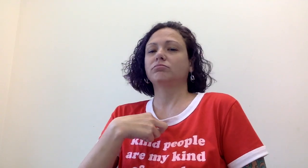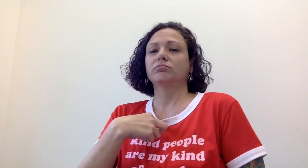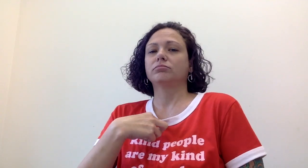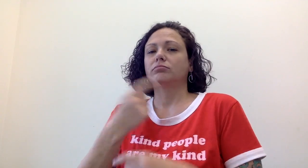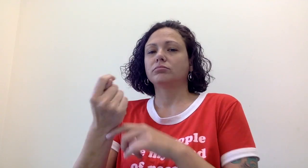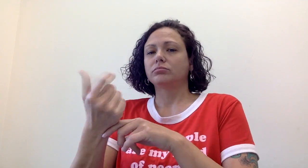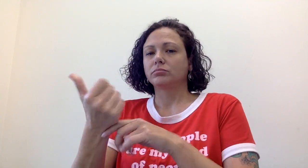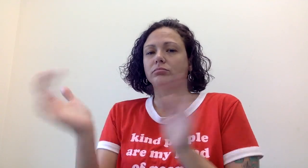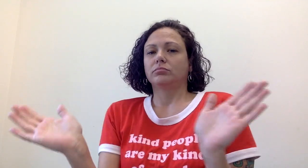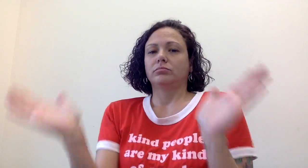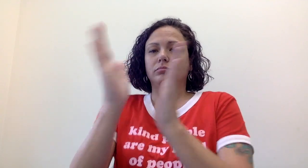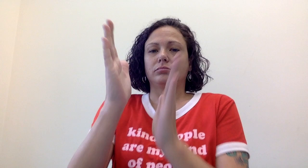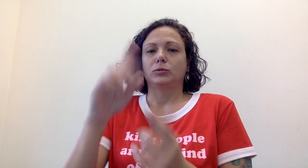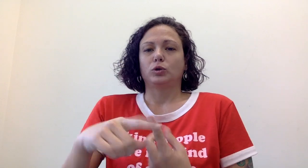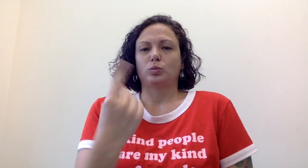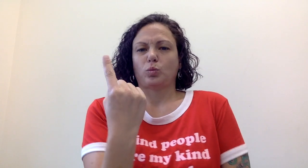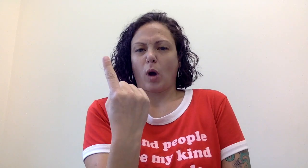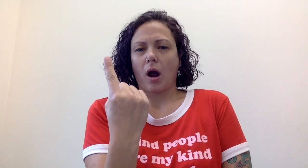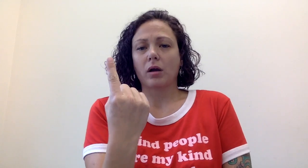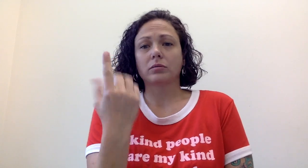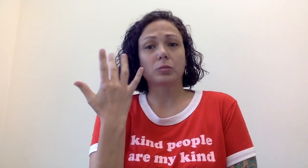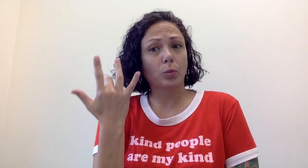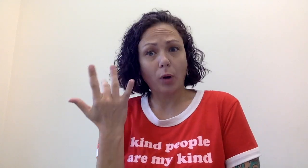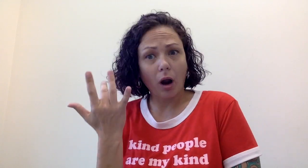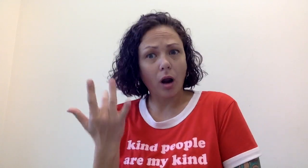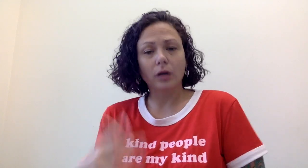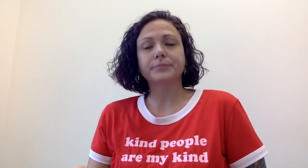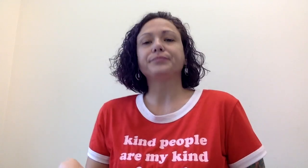I decided to remove it and make it ONE big meal. Why?